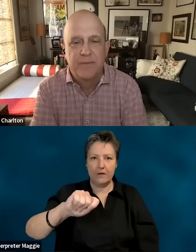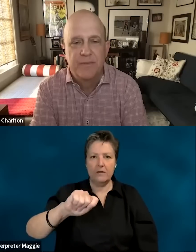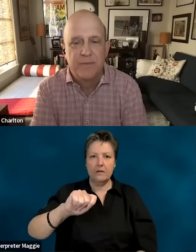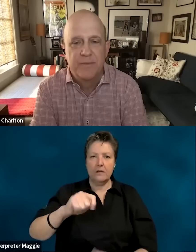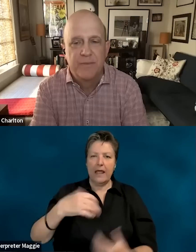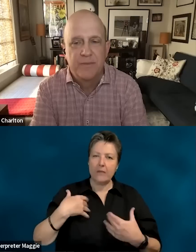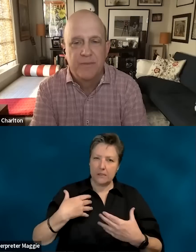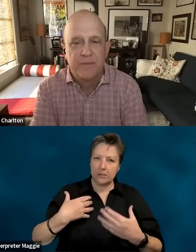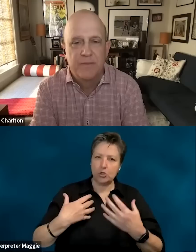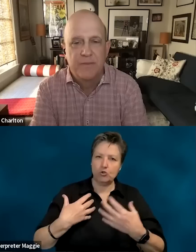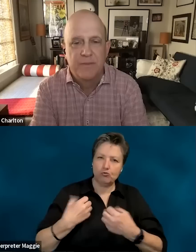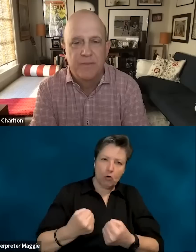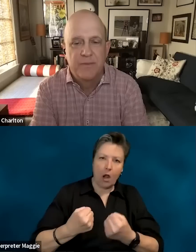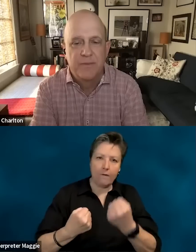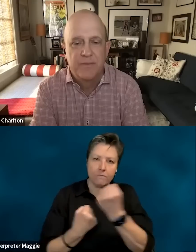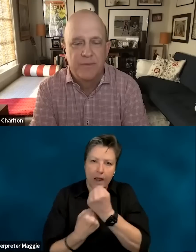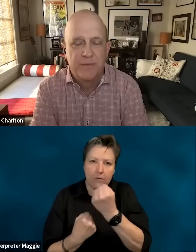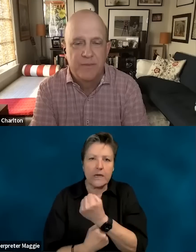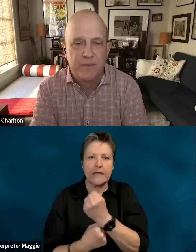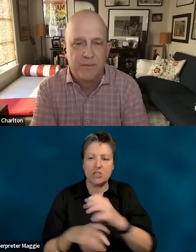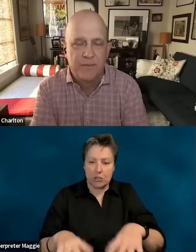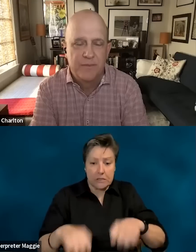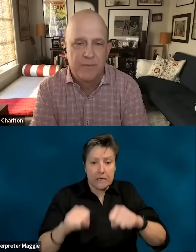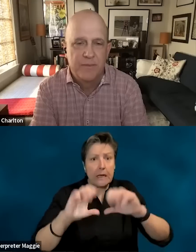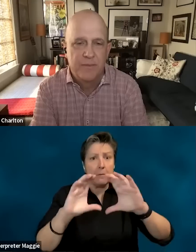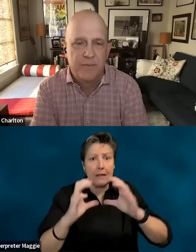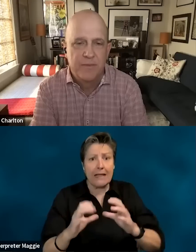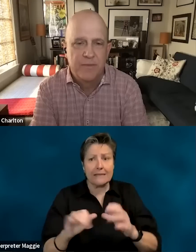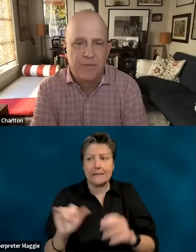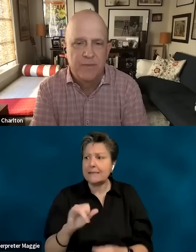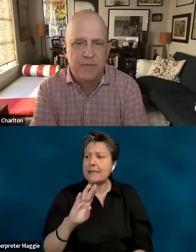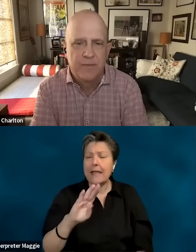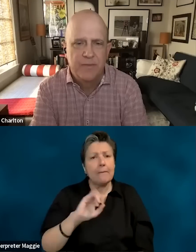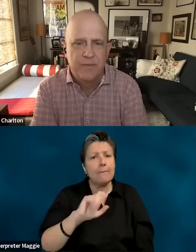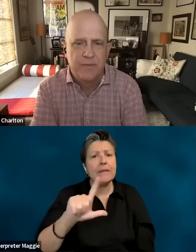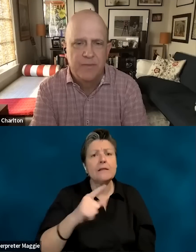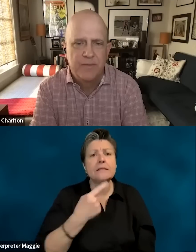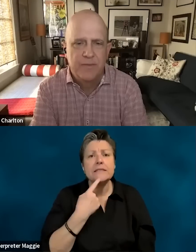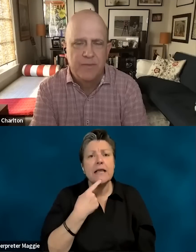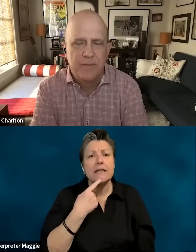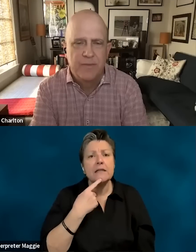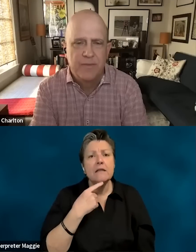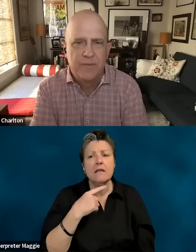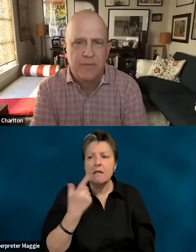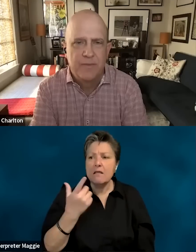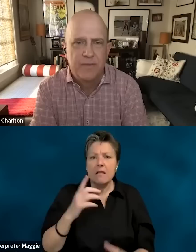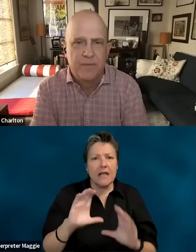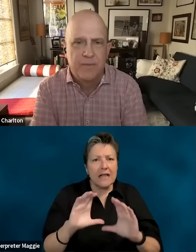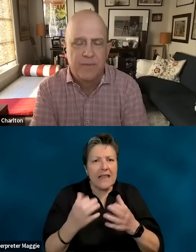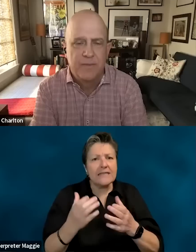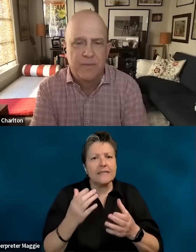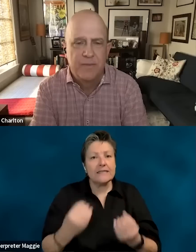and taking classes that as Bill mentioned, like inspire you and help you grow as an artist